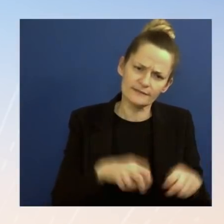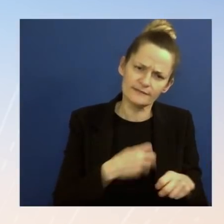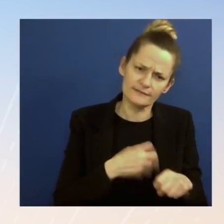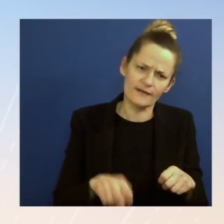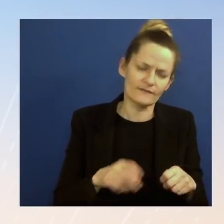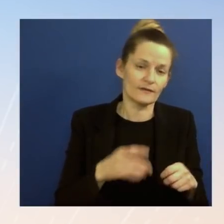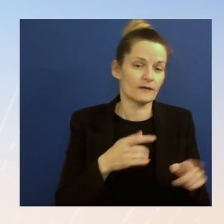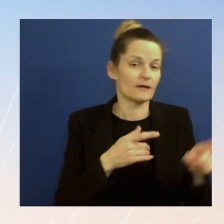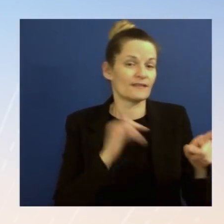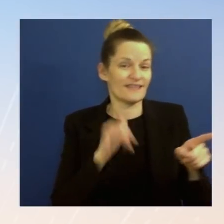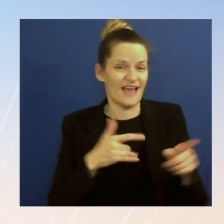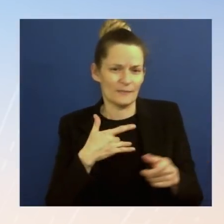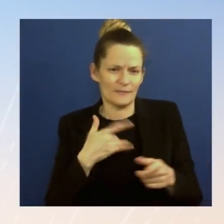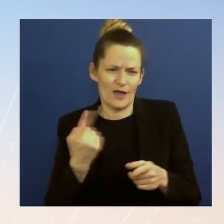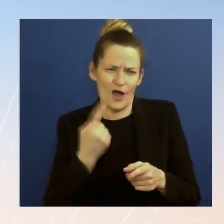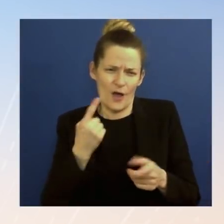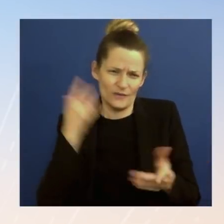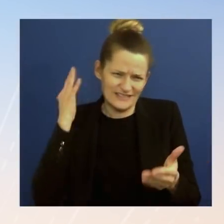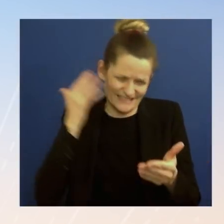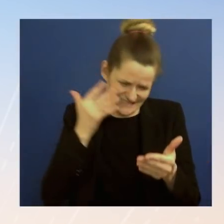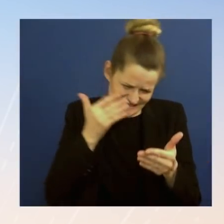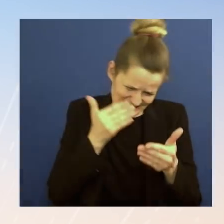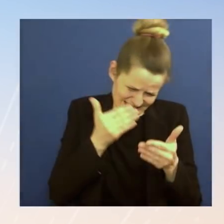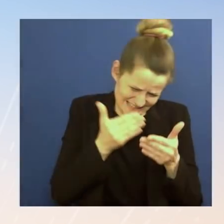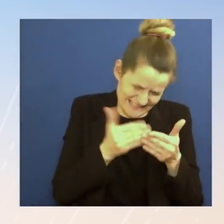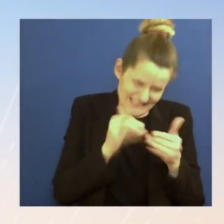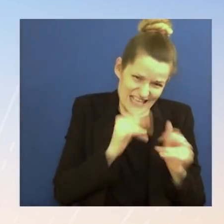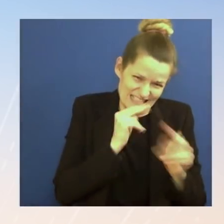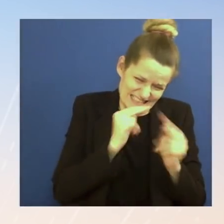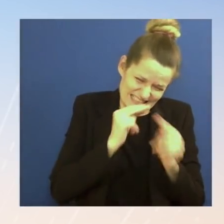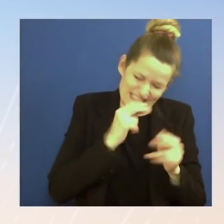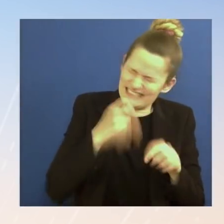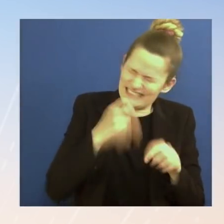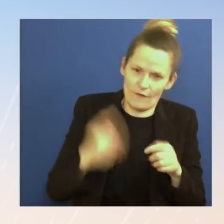says he's been asked to mediate between Russia and Ukraine. Would the White House support that,